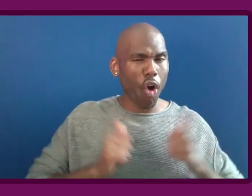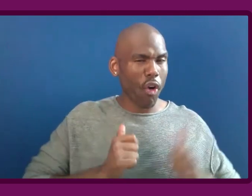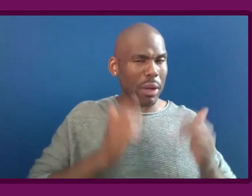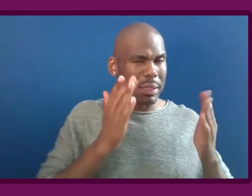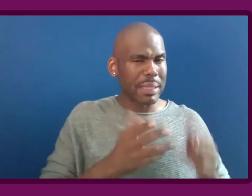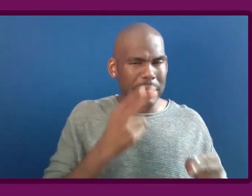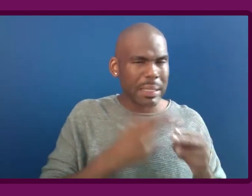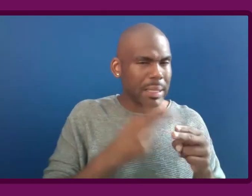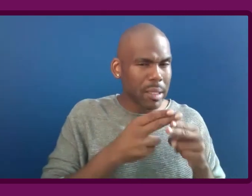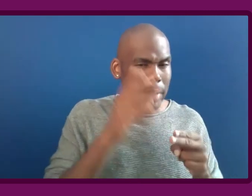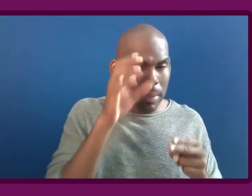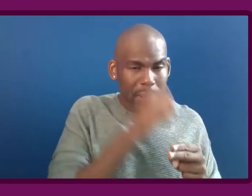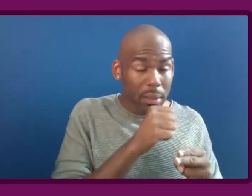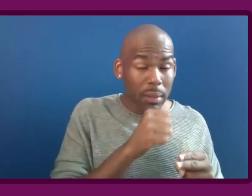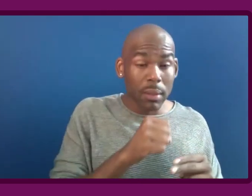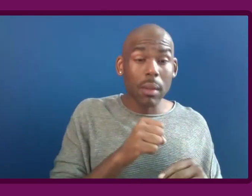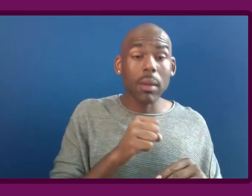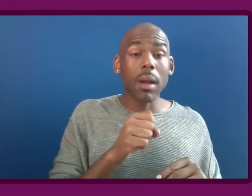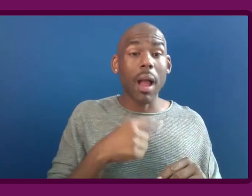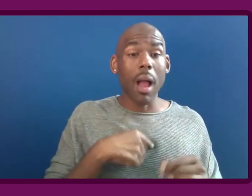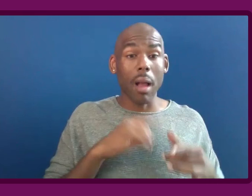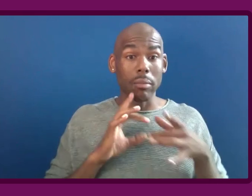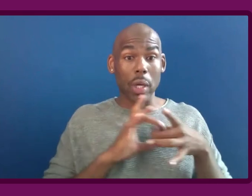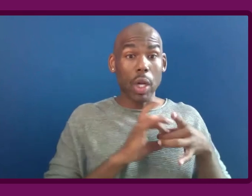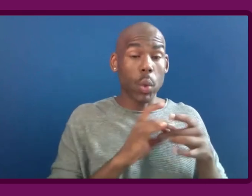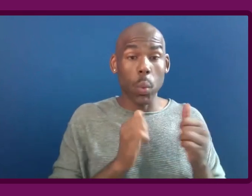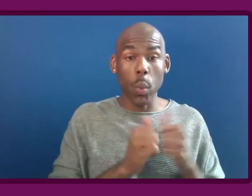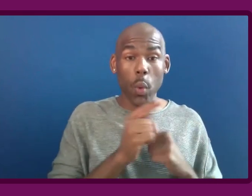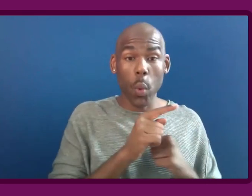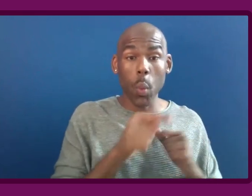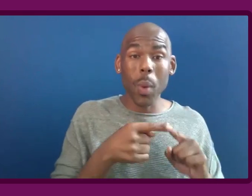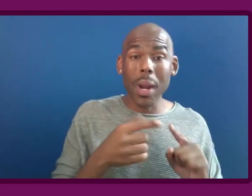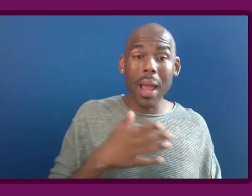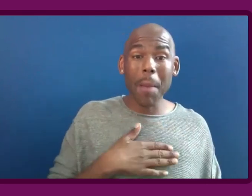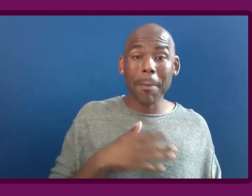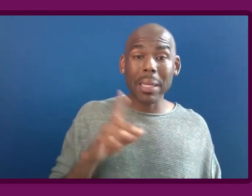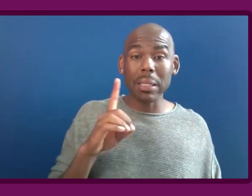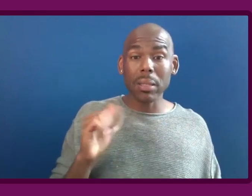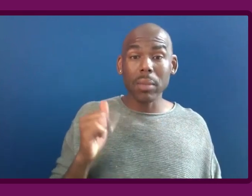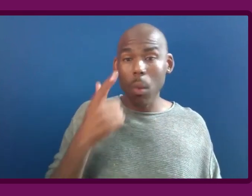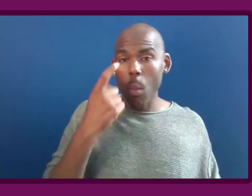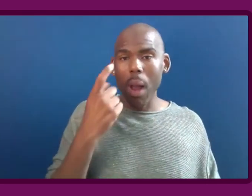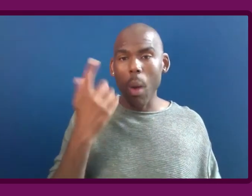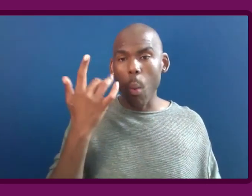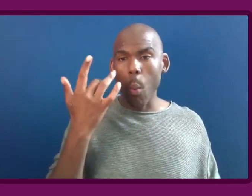a quote that she said. "There was this one time that I felt really lonely and really broken.